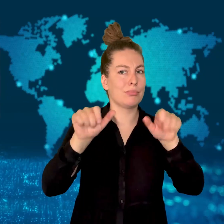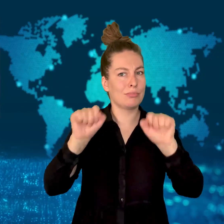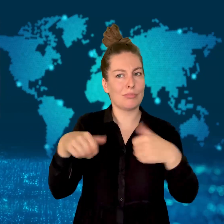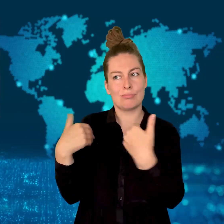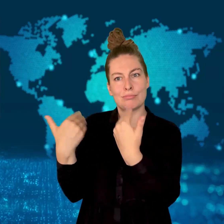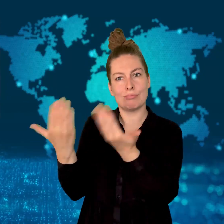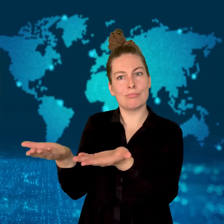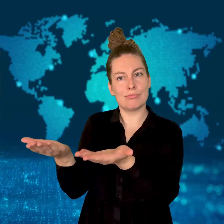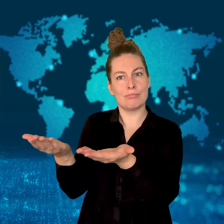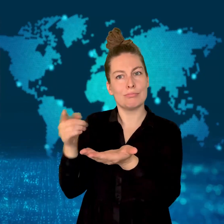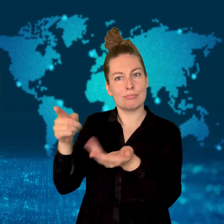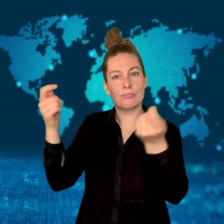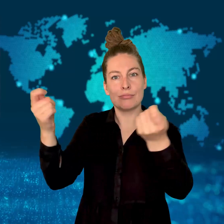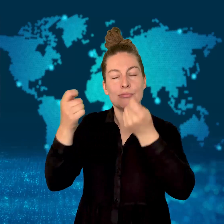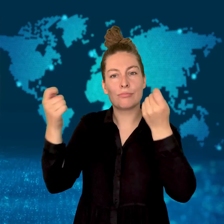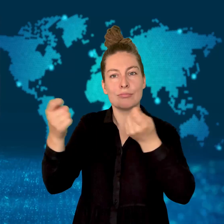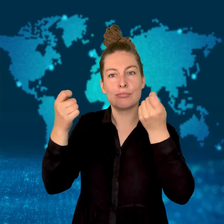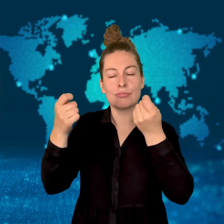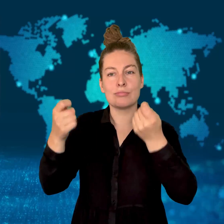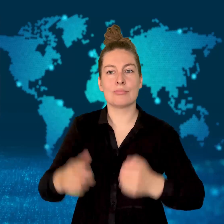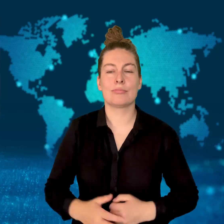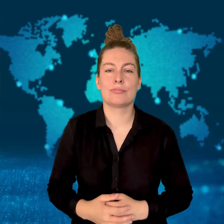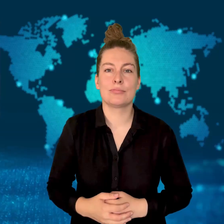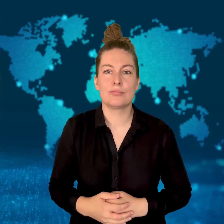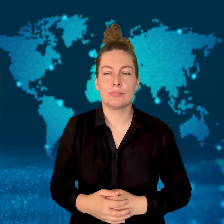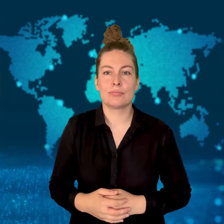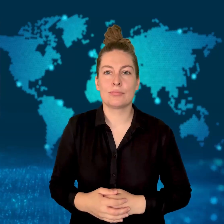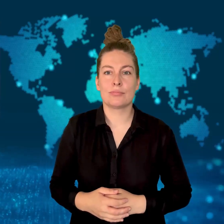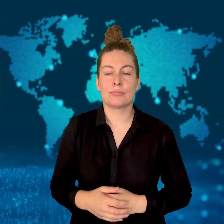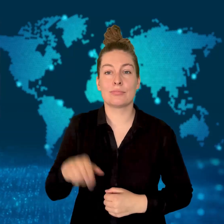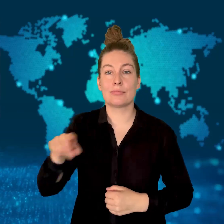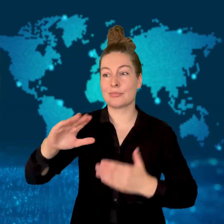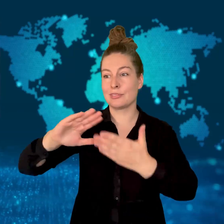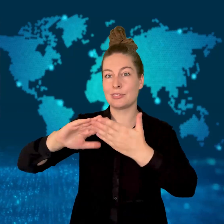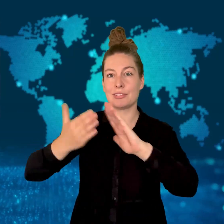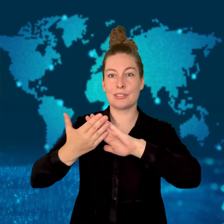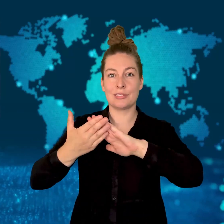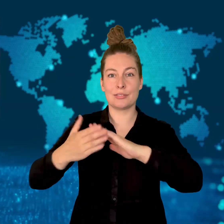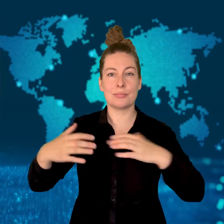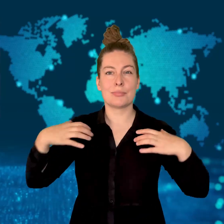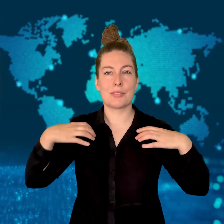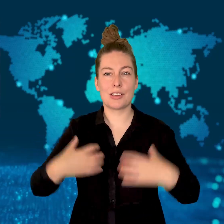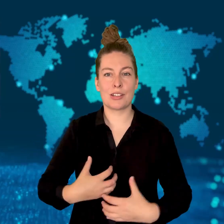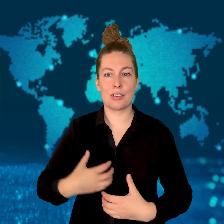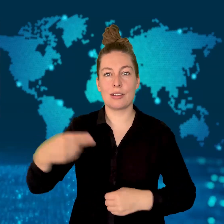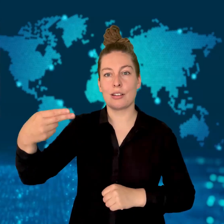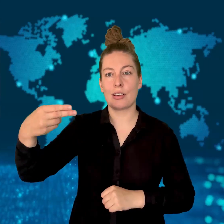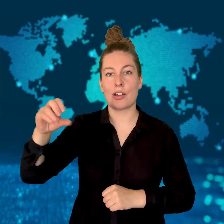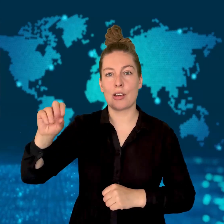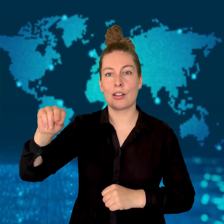They were stopped by the city's police who protected the festival's